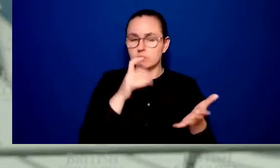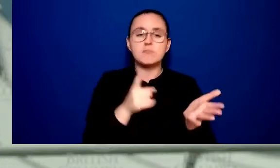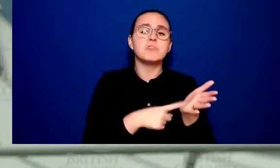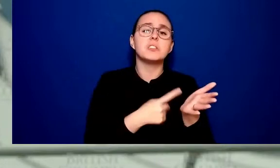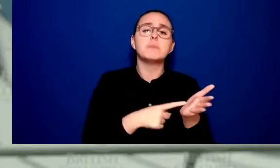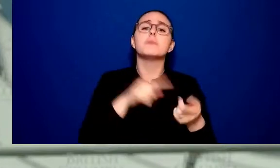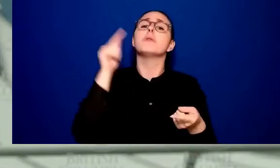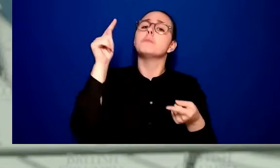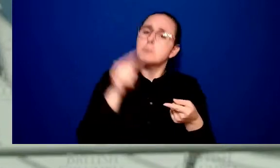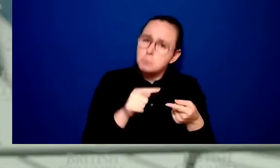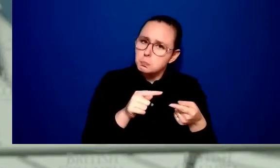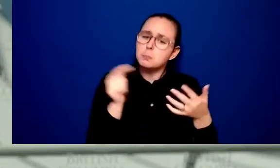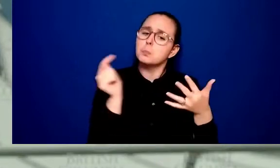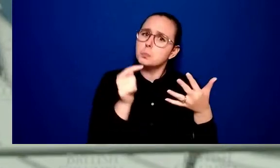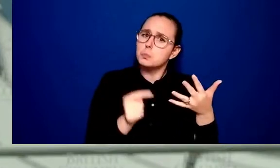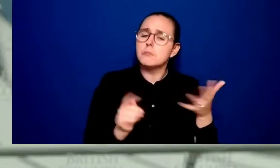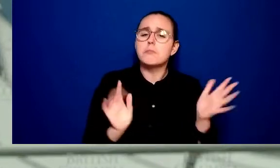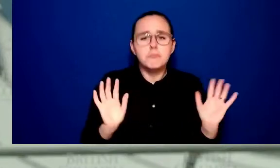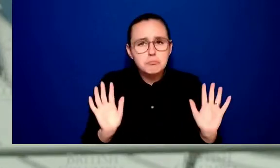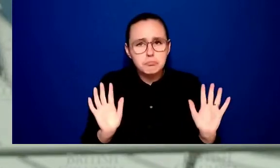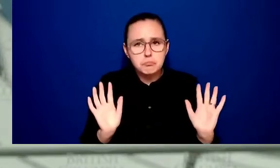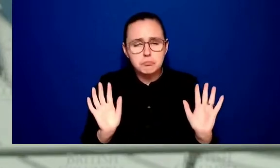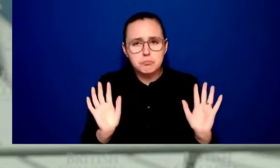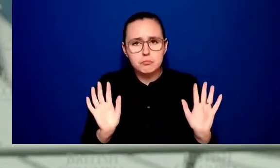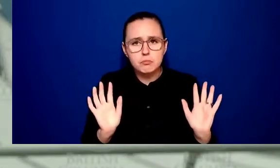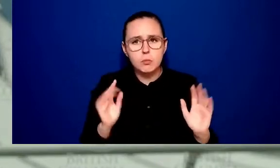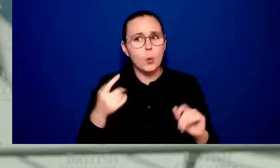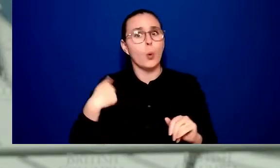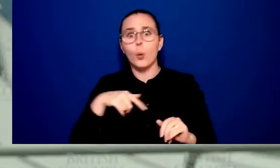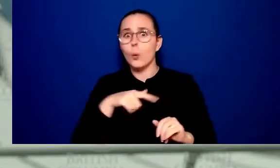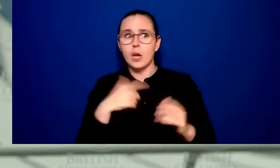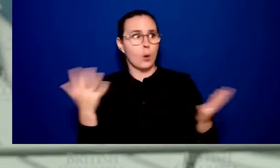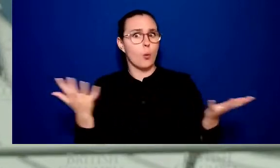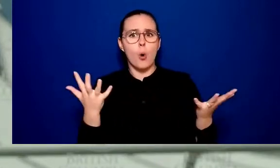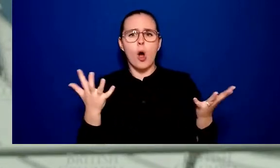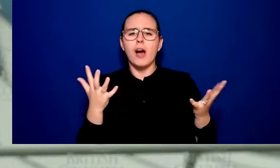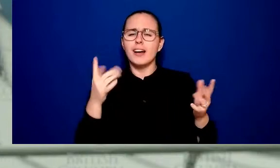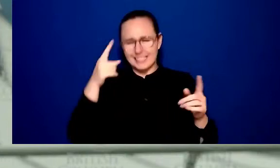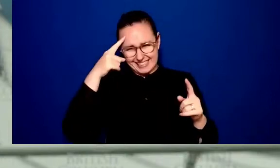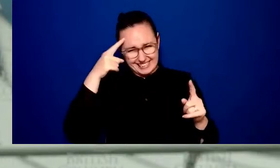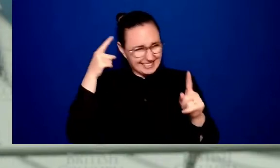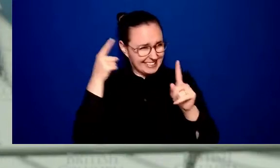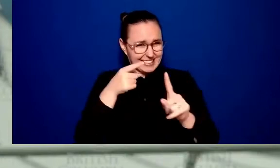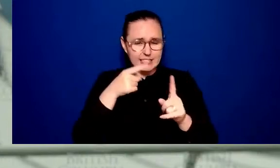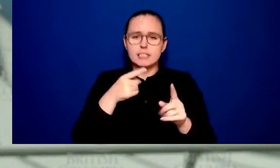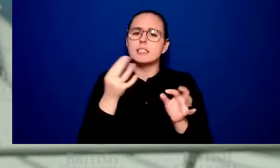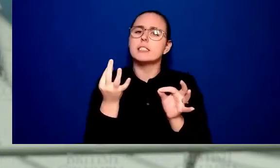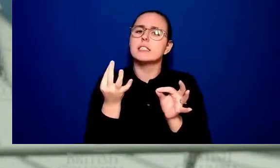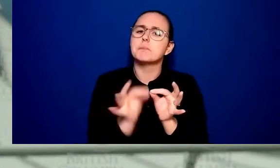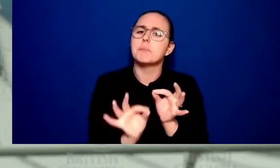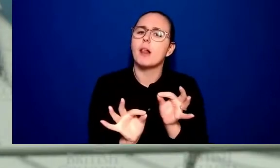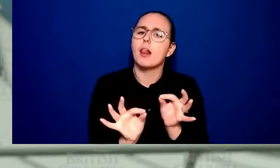things as straightforward and as simple as possible. So recognizing that young people